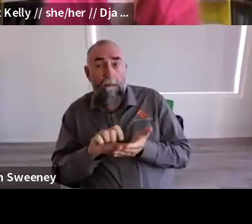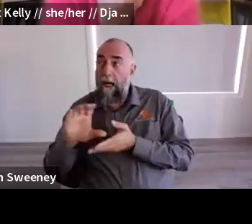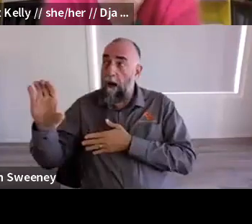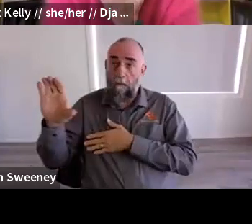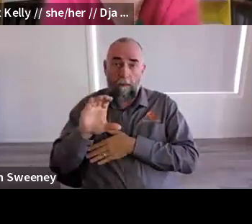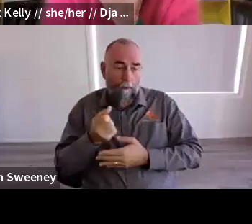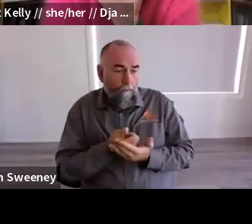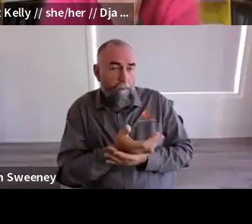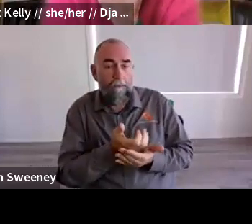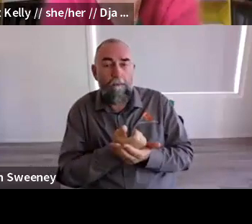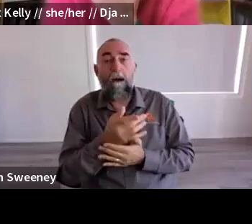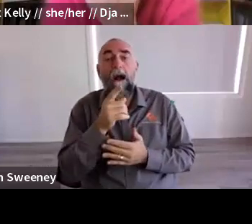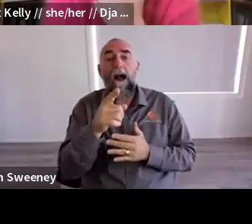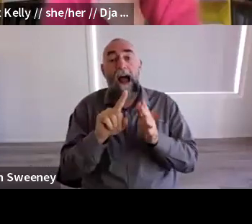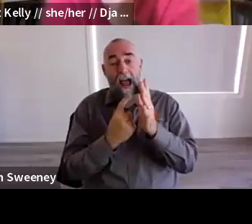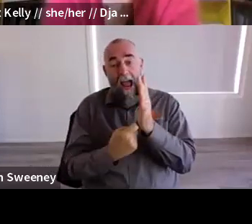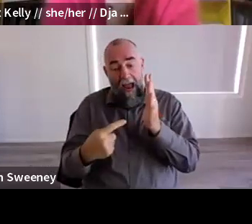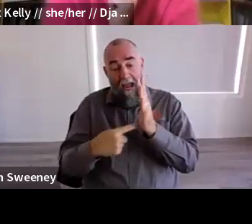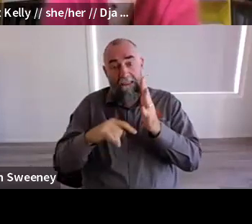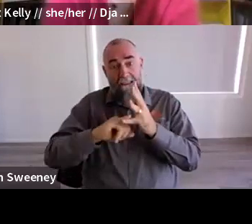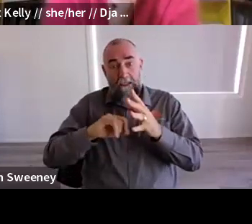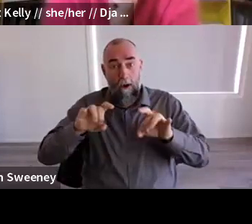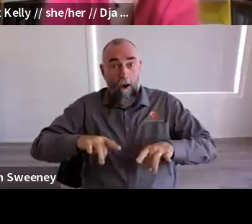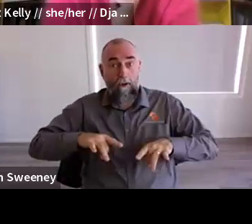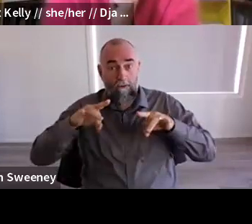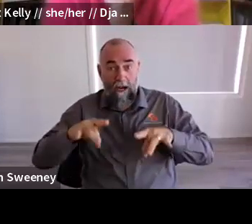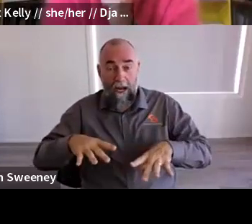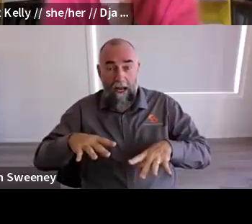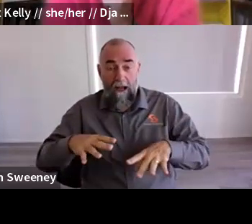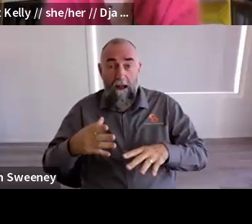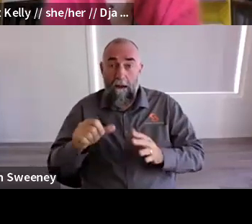fossil fuel companies who are saying, yeah, that's right, you can do that,